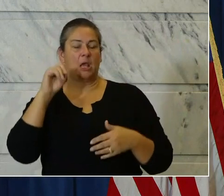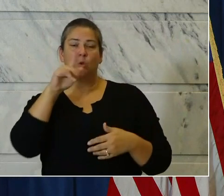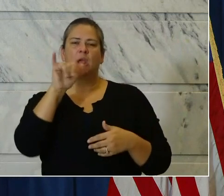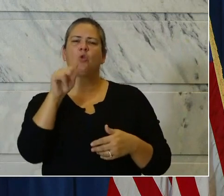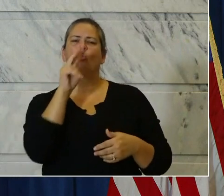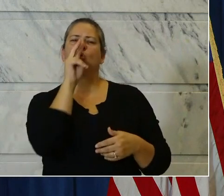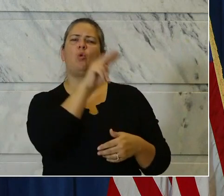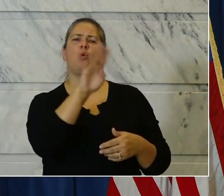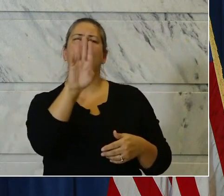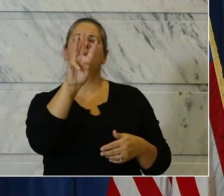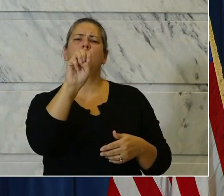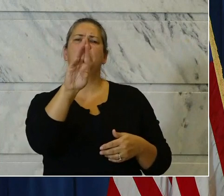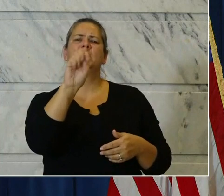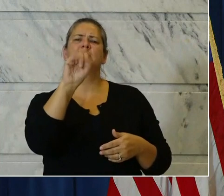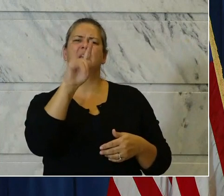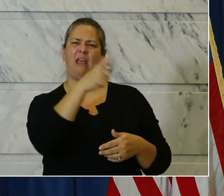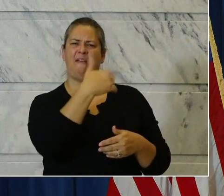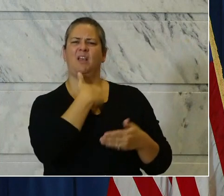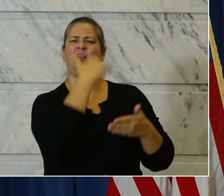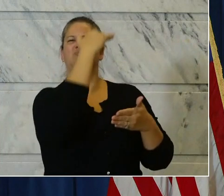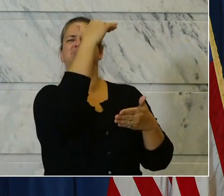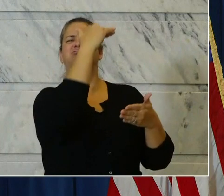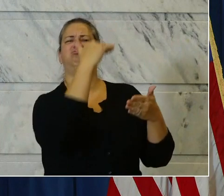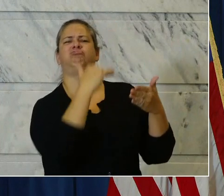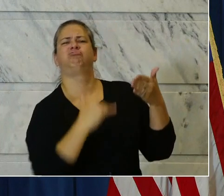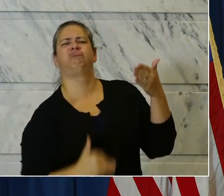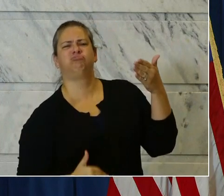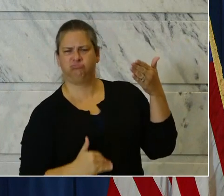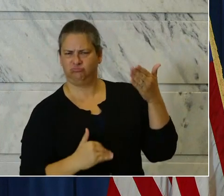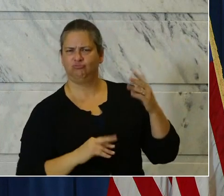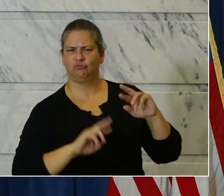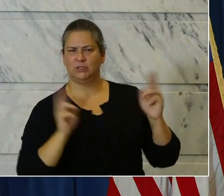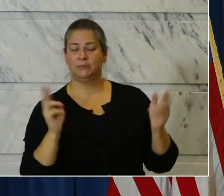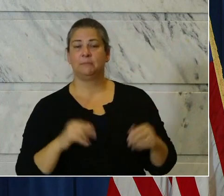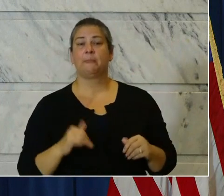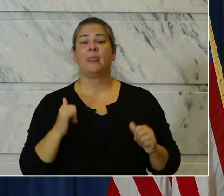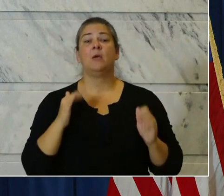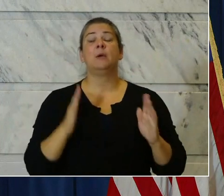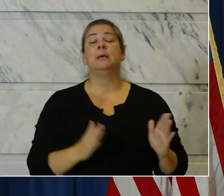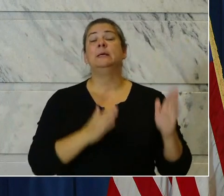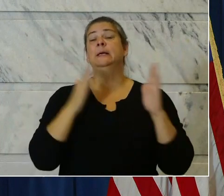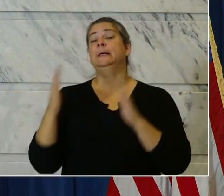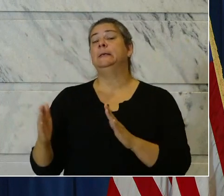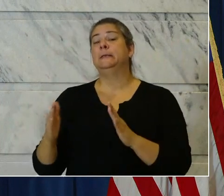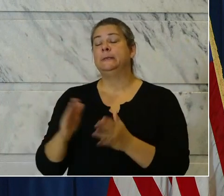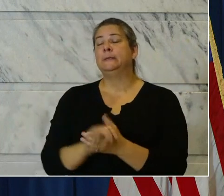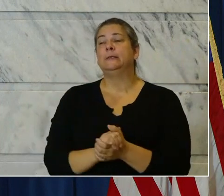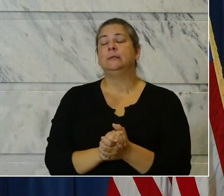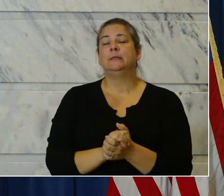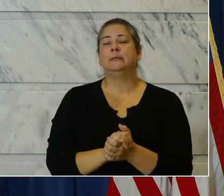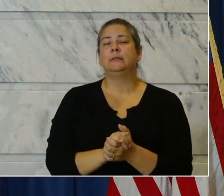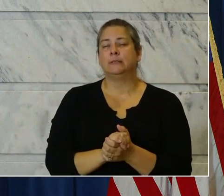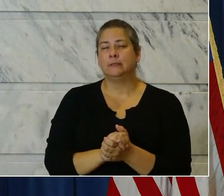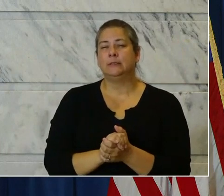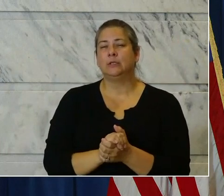AND SINGLE DIGITS THERE ALL